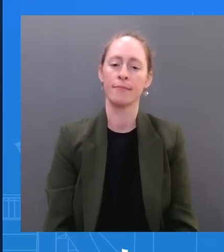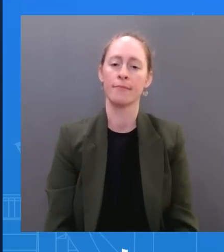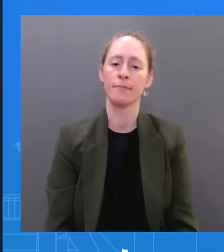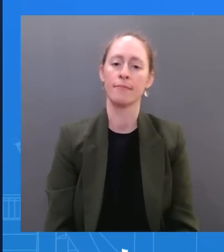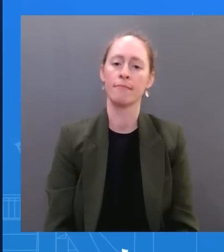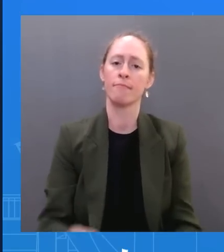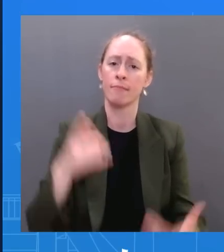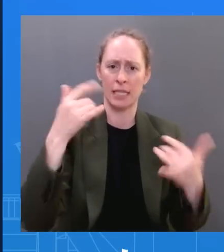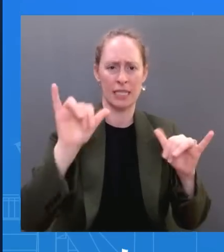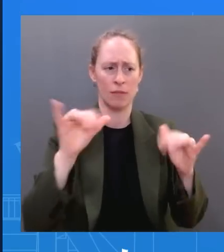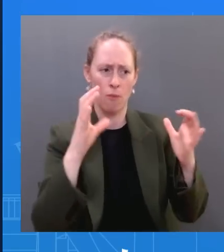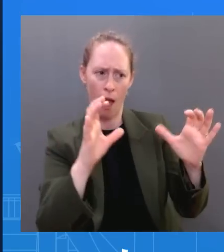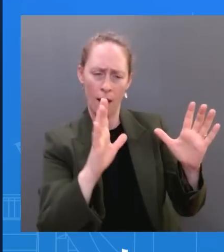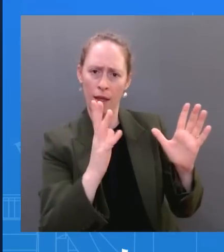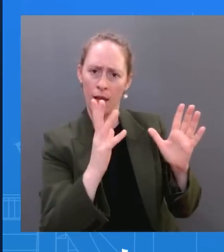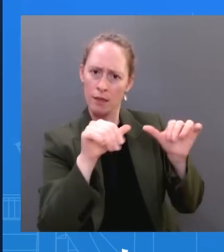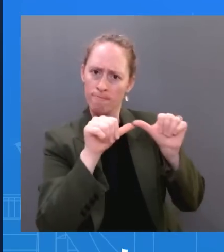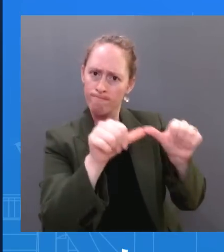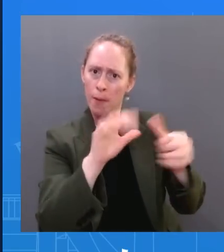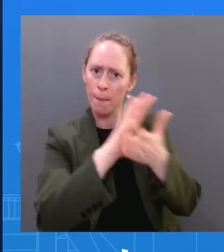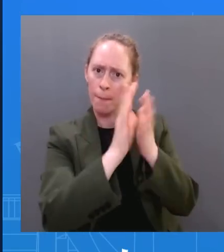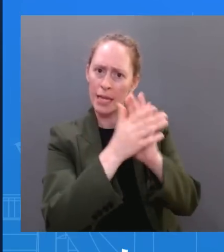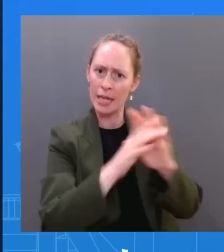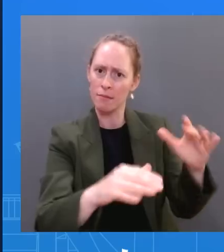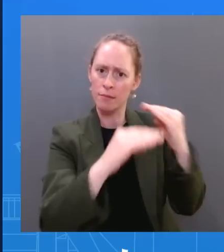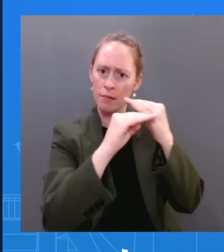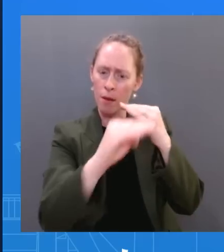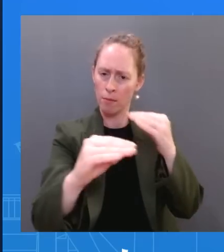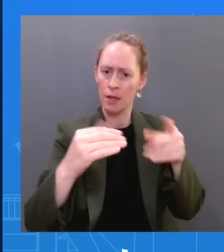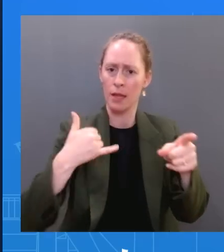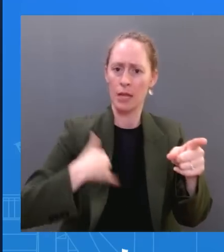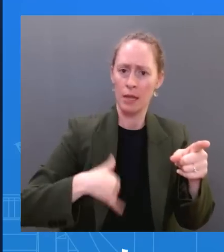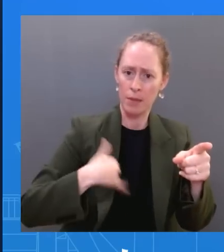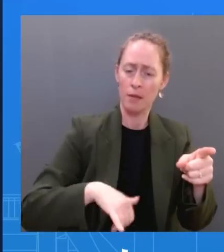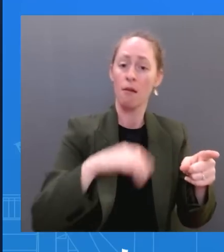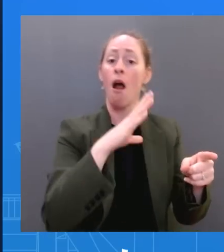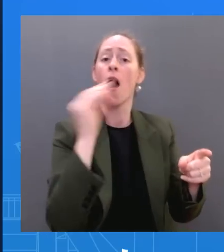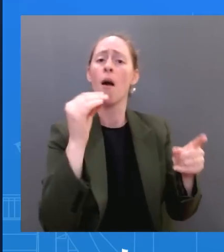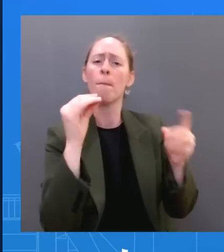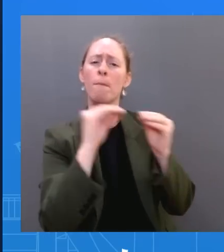provide material support to the Palestinian people while protecting the vision of a two-state solution;